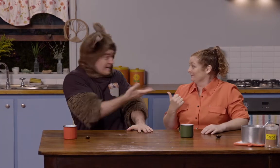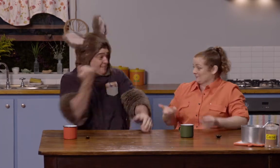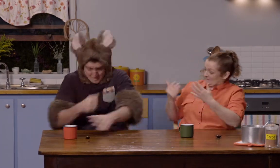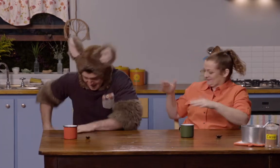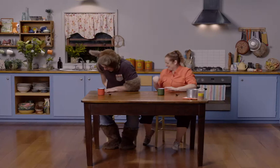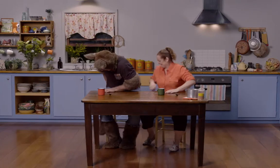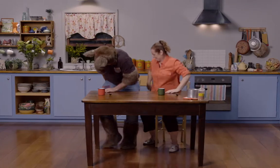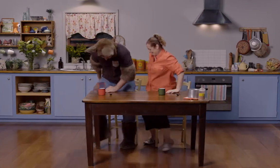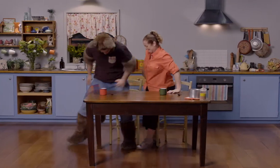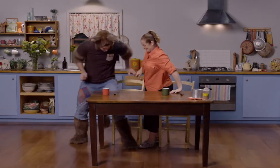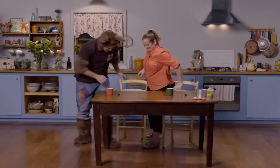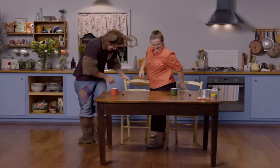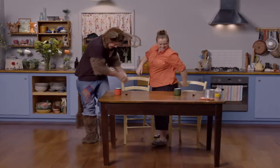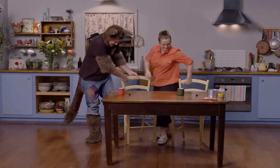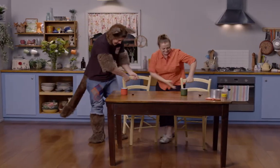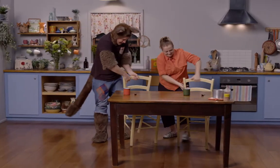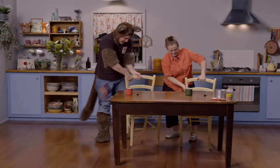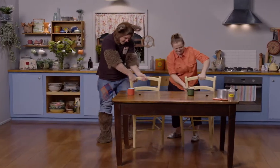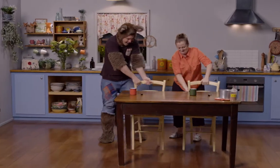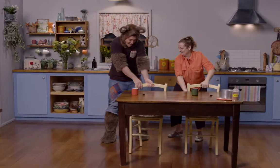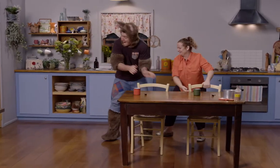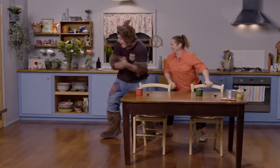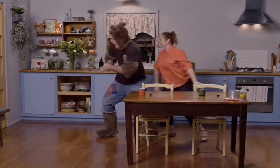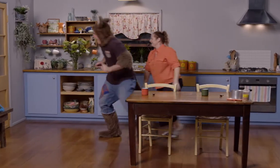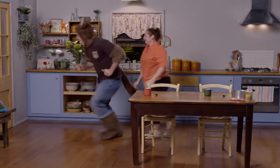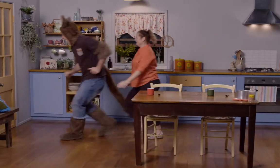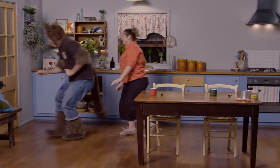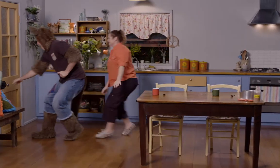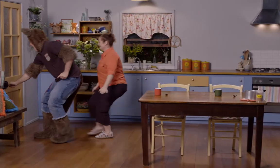OK, let's go. Let's go! Ha-ha!